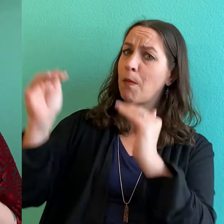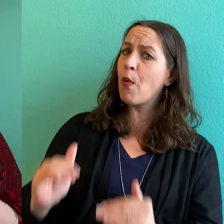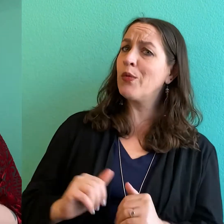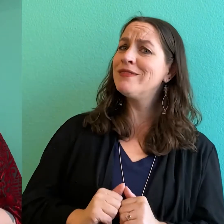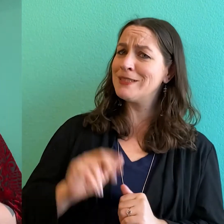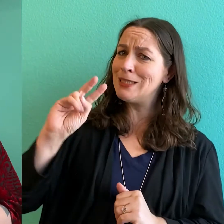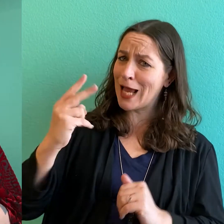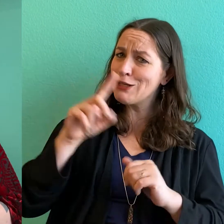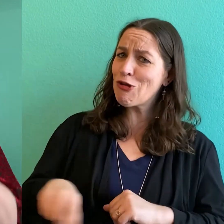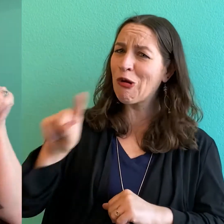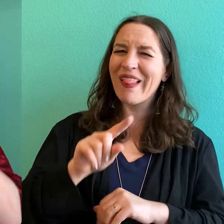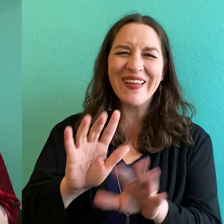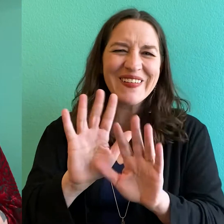people. Don't go say 'I've demoted you."